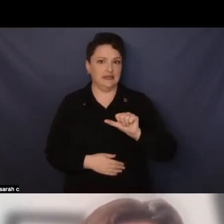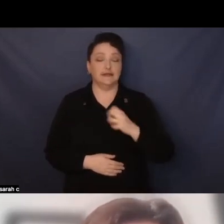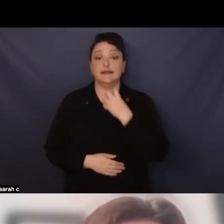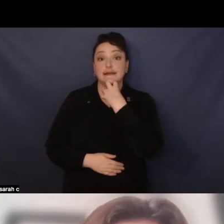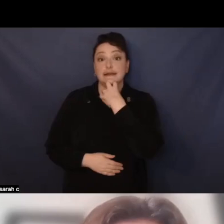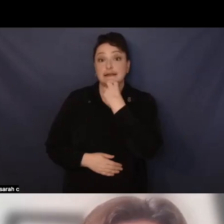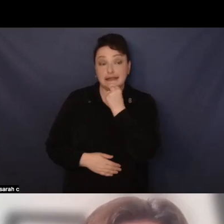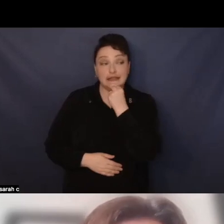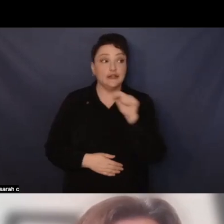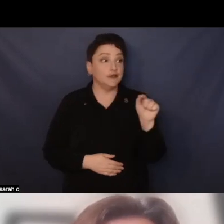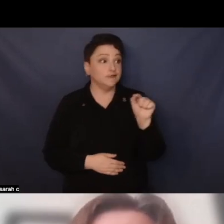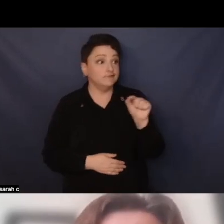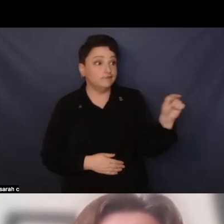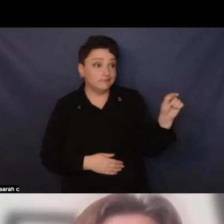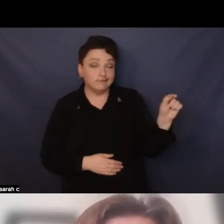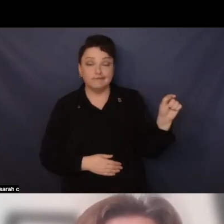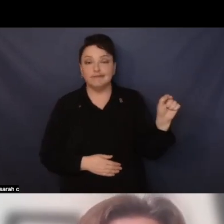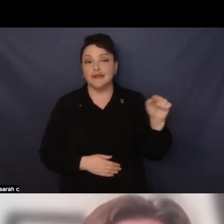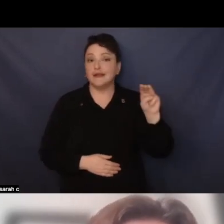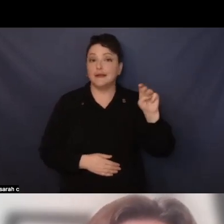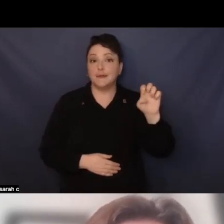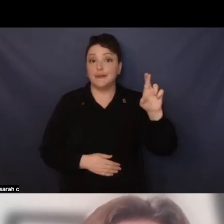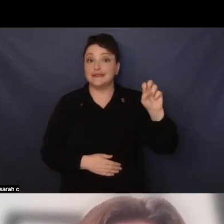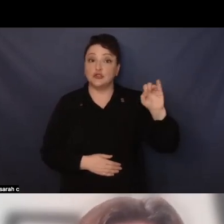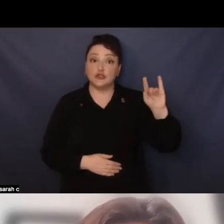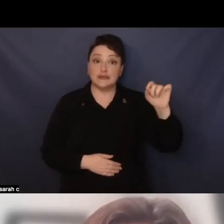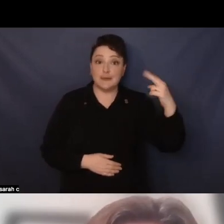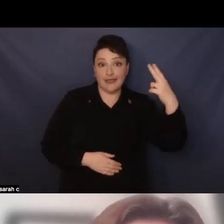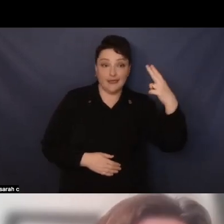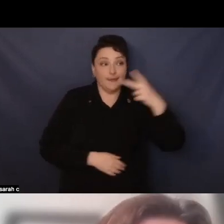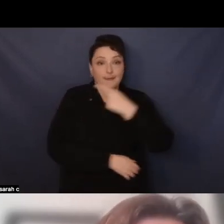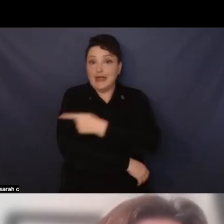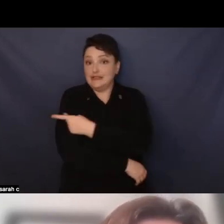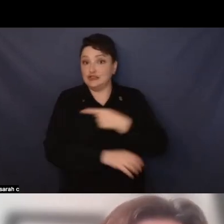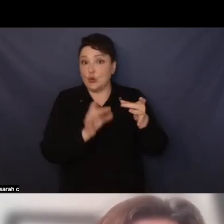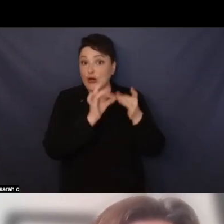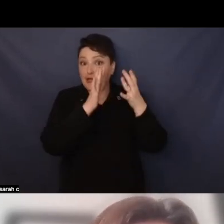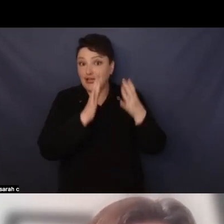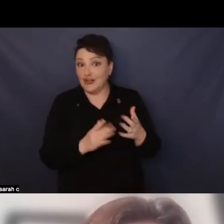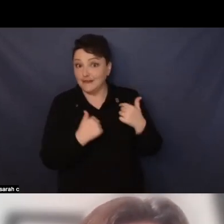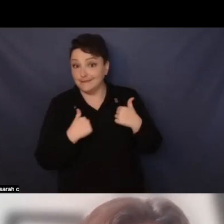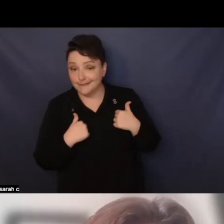Patient Coordinator Smith. I'm a patient at, healthcare provider. I have several conditions